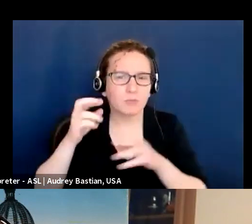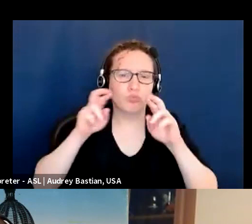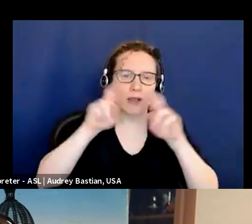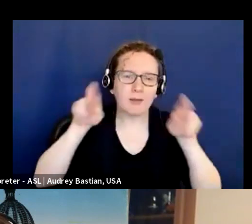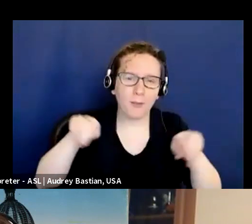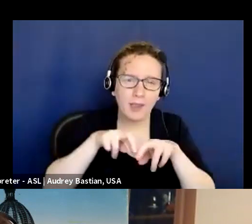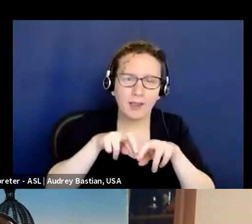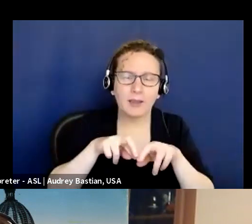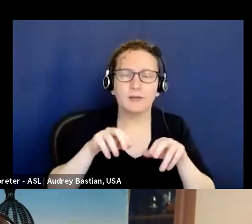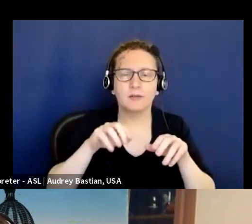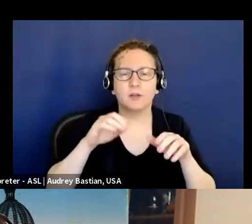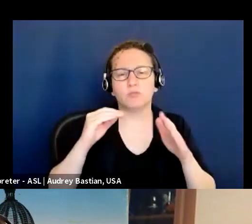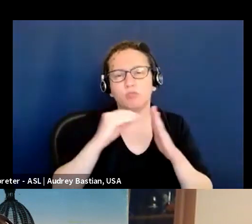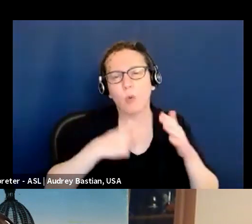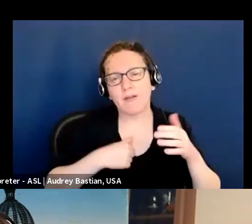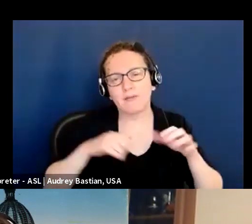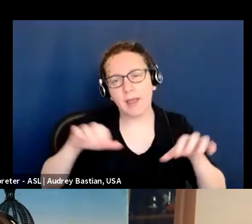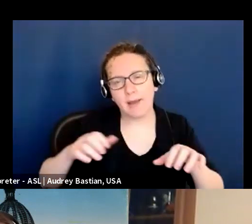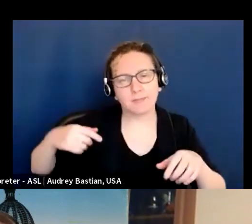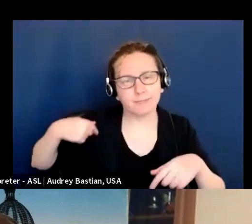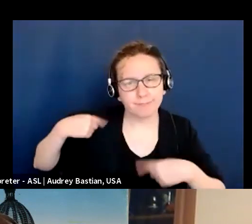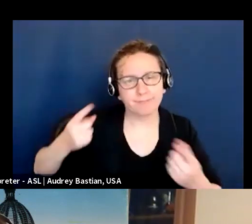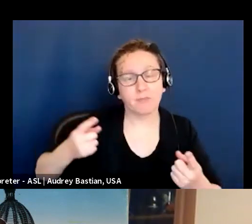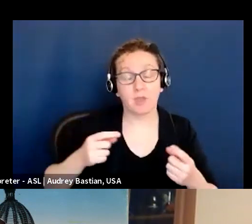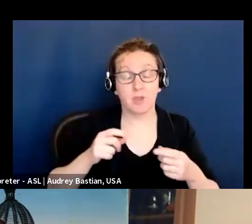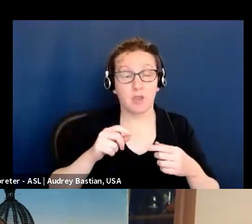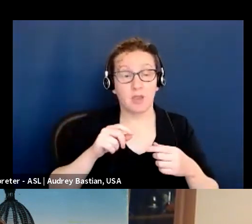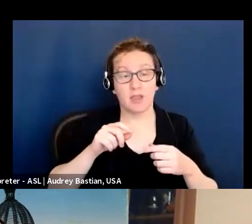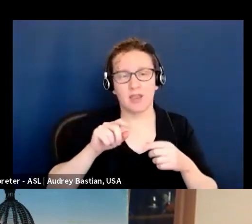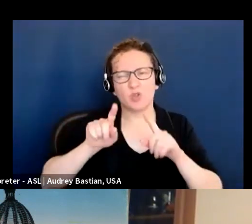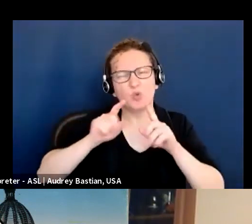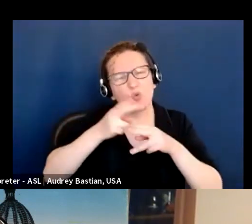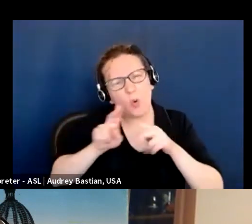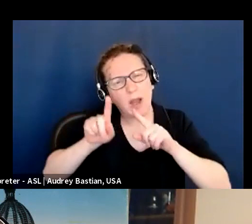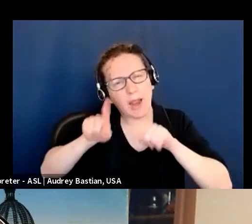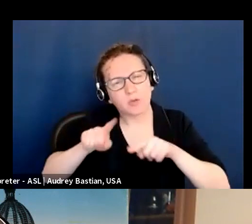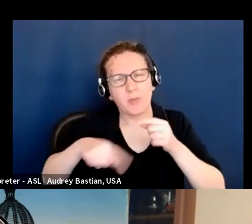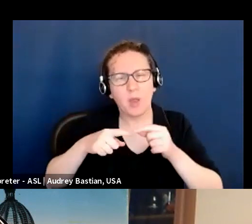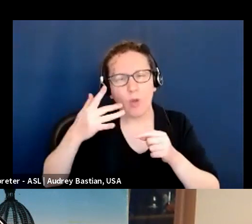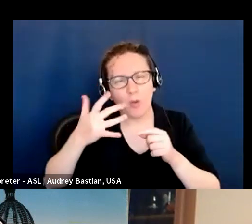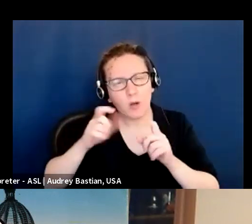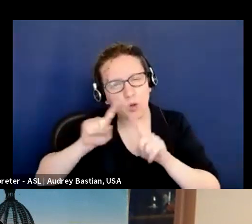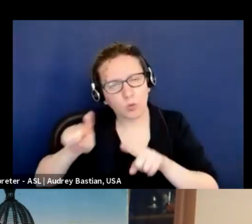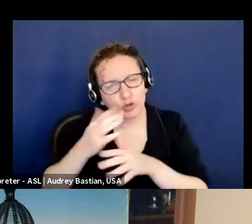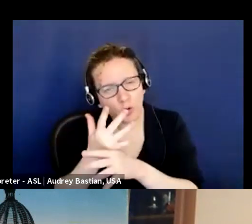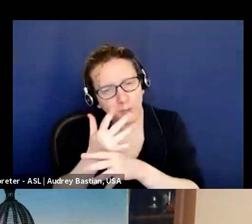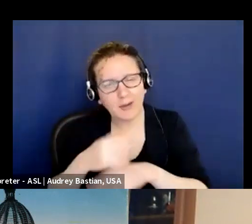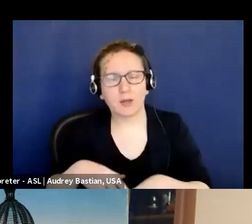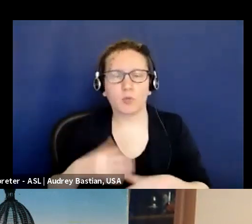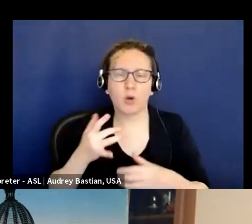fill out some short answers about, explaining why you want to go to Germany, why you want to participate in this program, just the standard stuff.